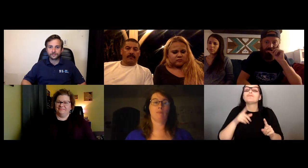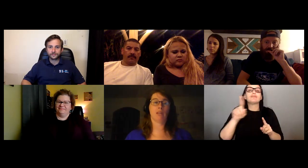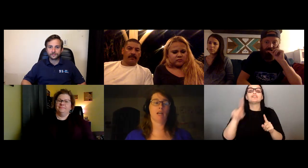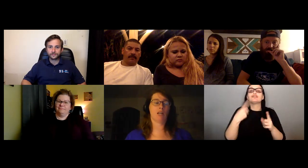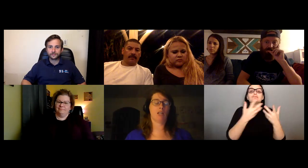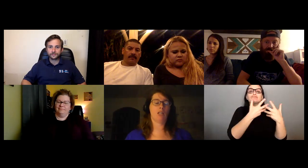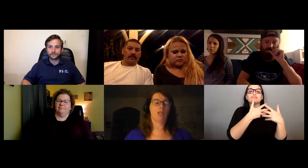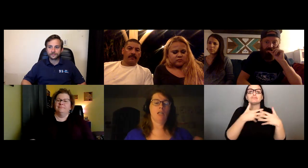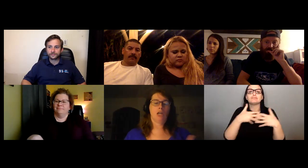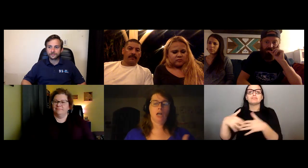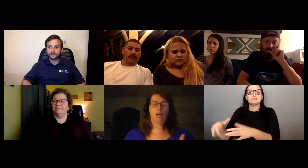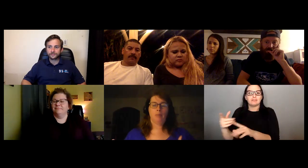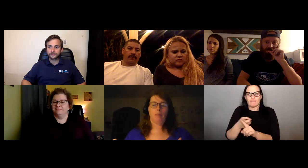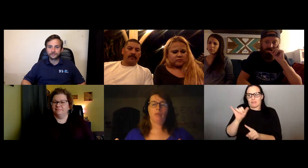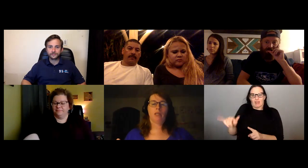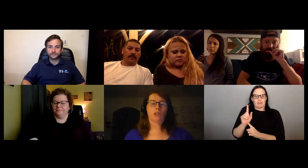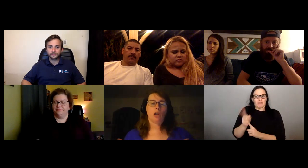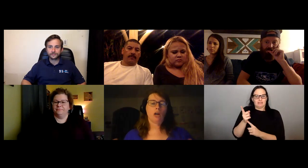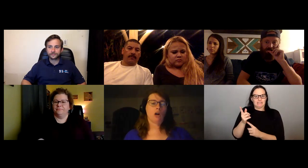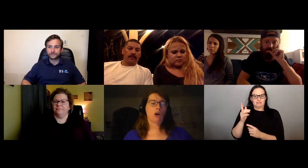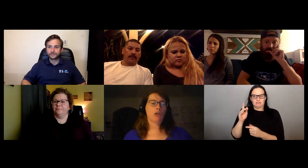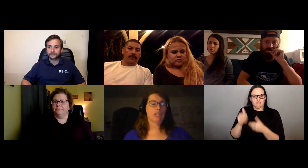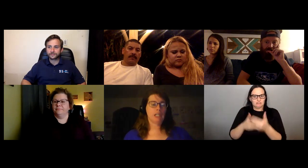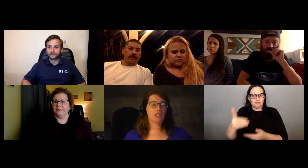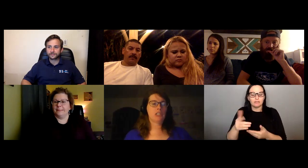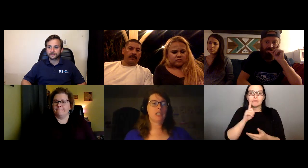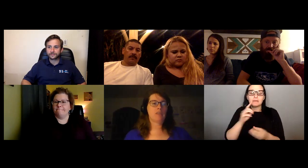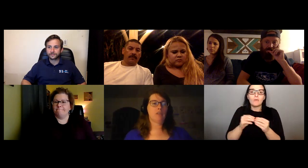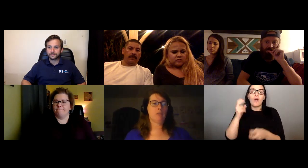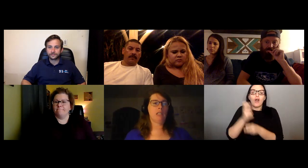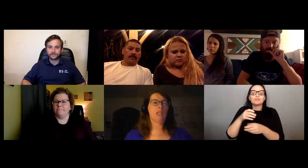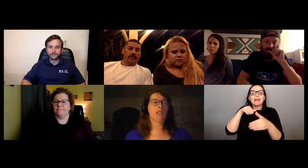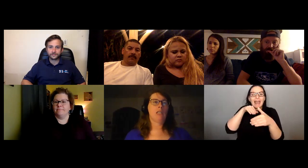there it's a lot harder to enter the